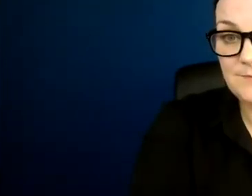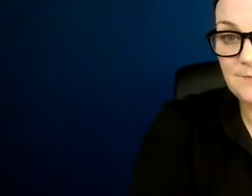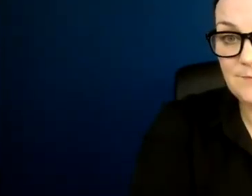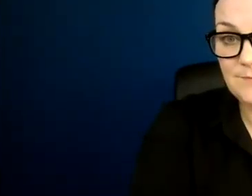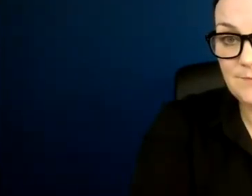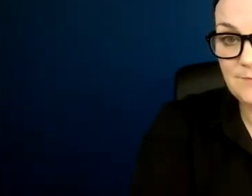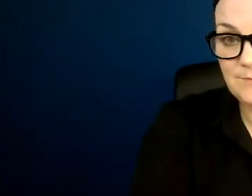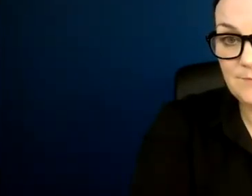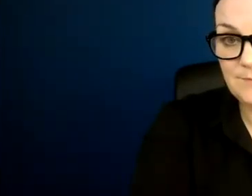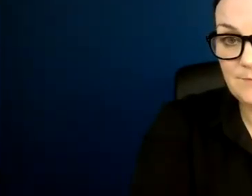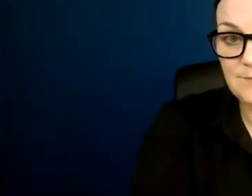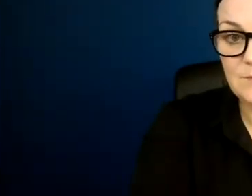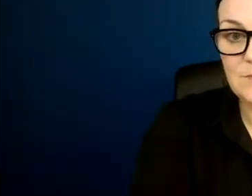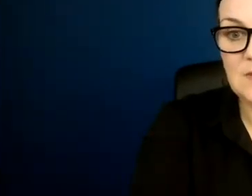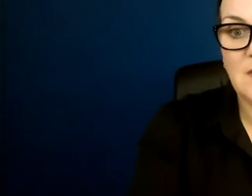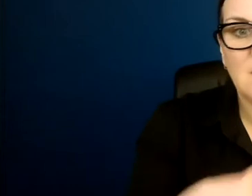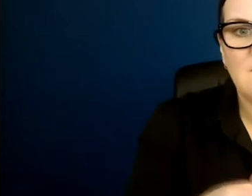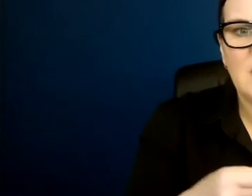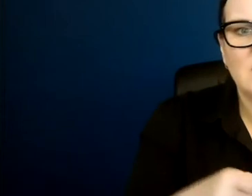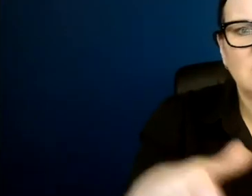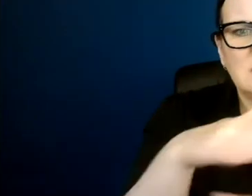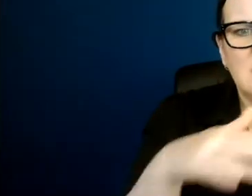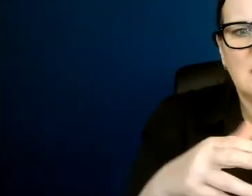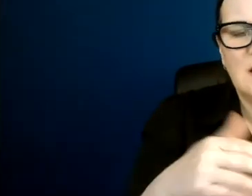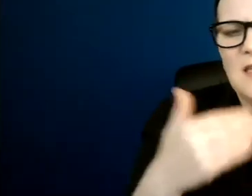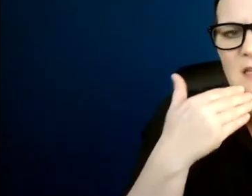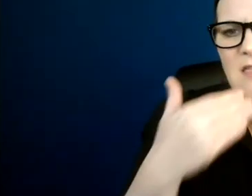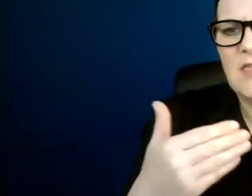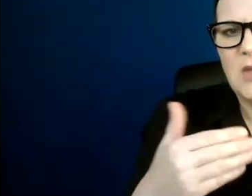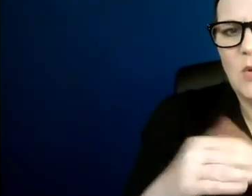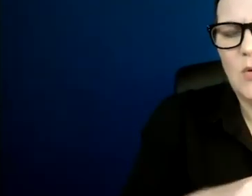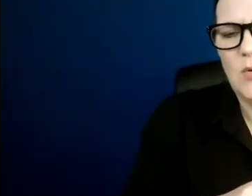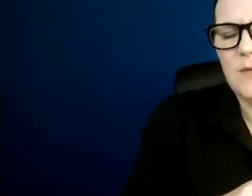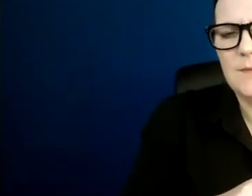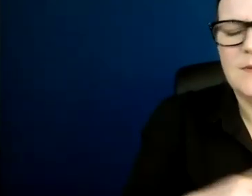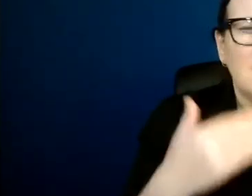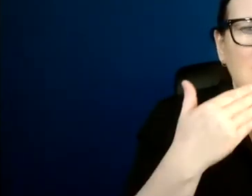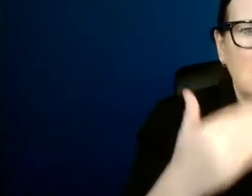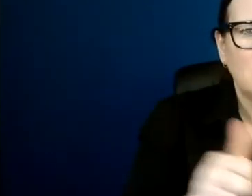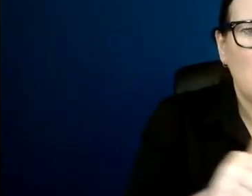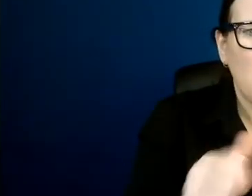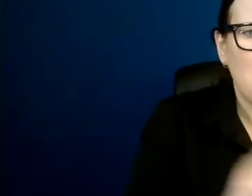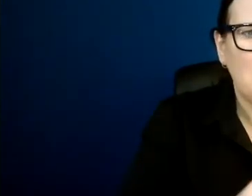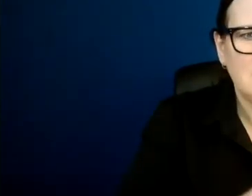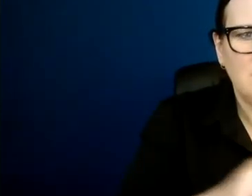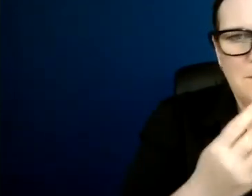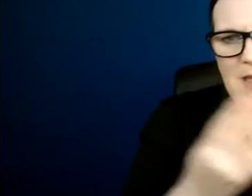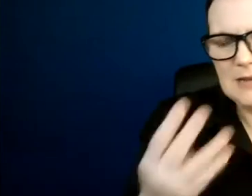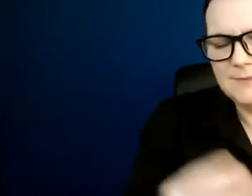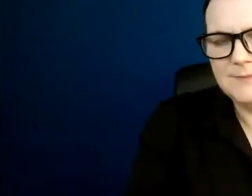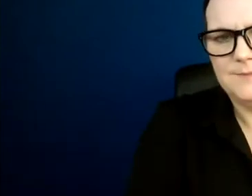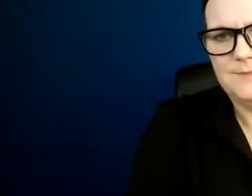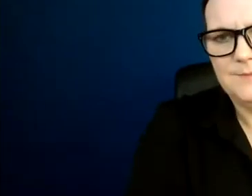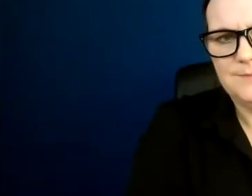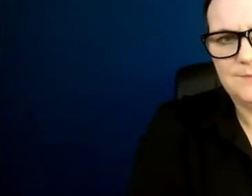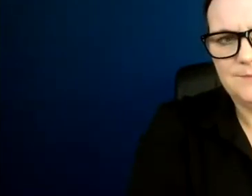really what are the challenges that you see. >>: Yeah, I think it is hugely challenging and